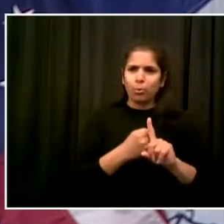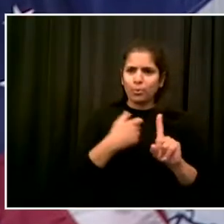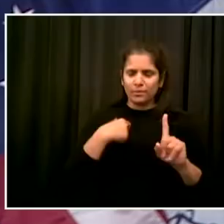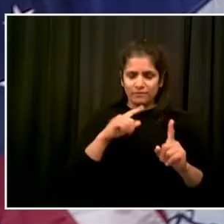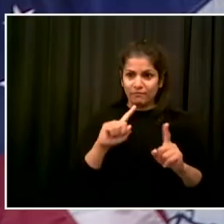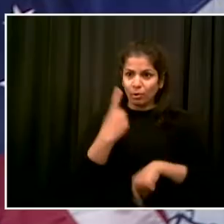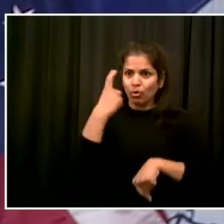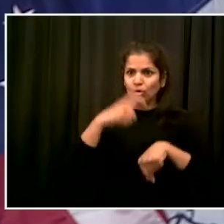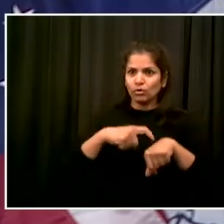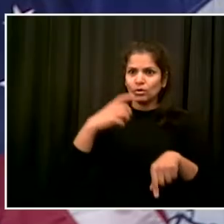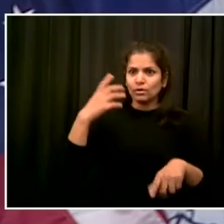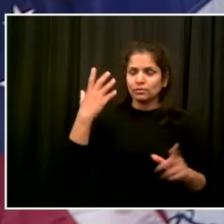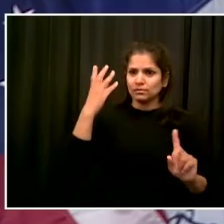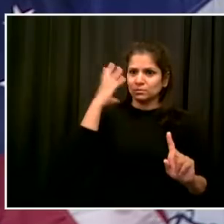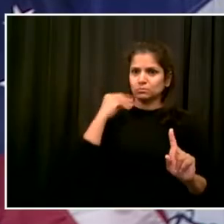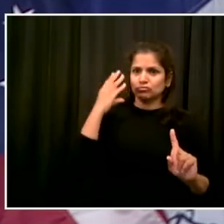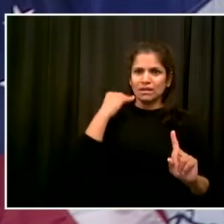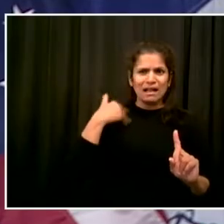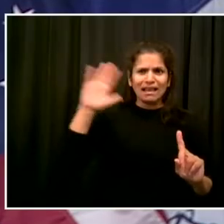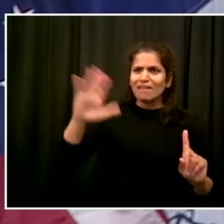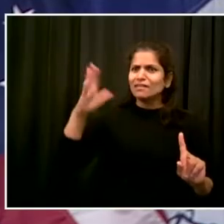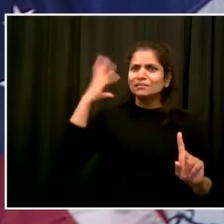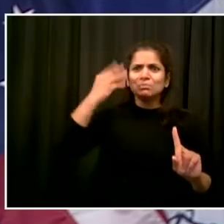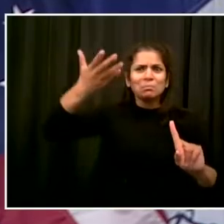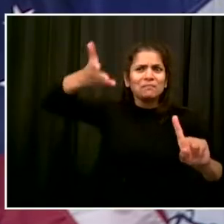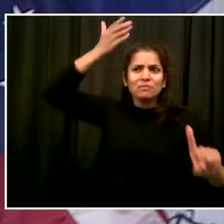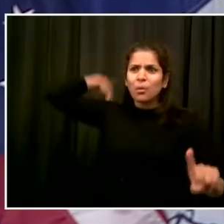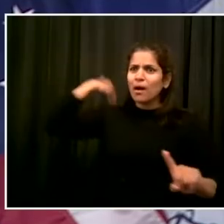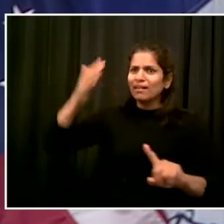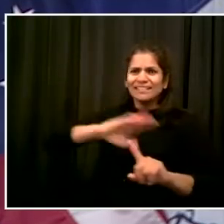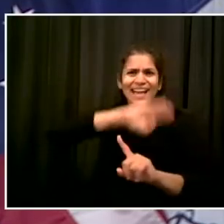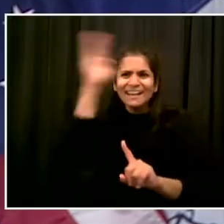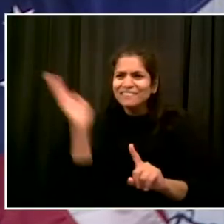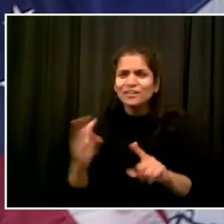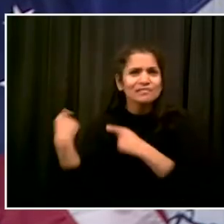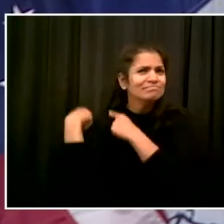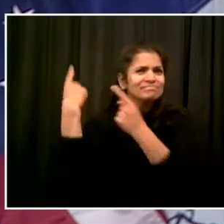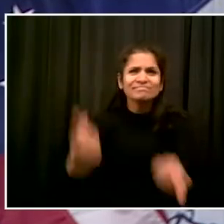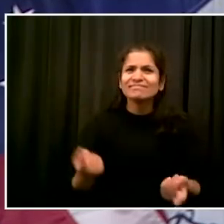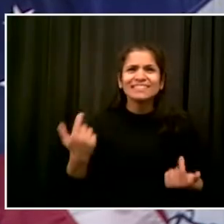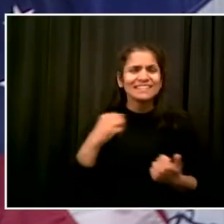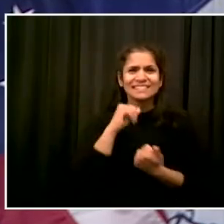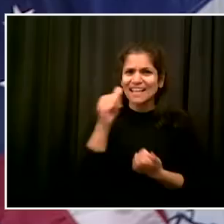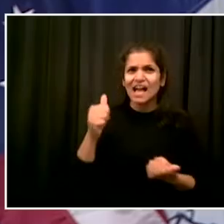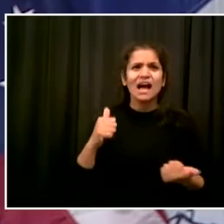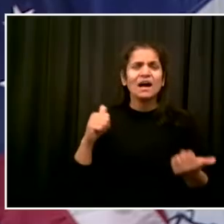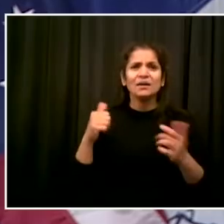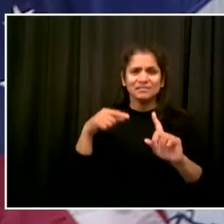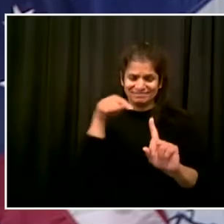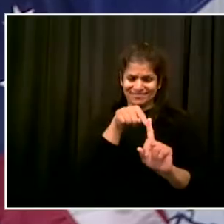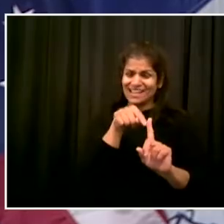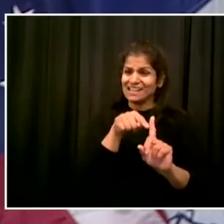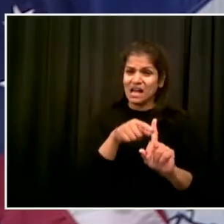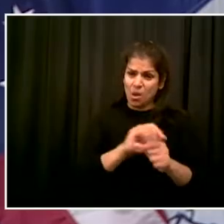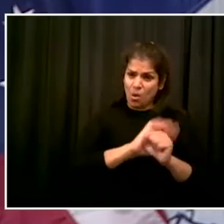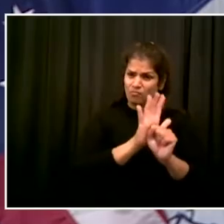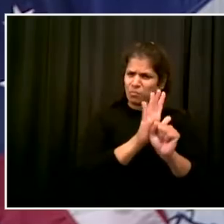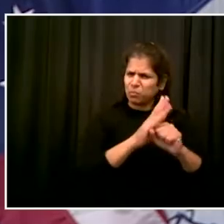FORWARD. HERE WE ARE AGAIN IN A SITUAOTIN ABSOLUTELY UNPRECEDENTED AND EVEN BD IN ITS IMPACT THAN HET HROROR